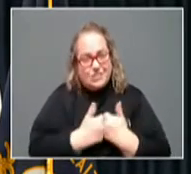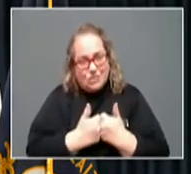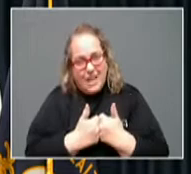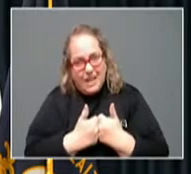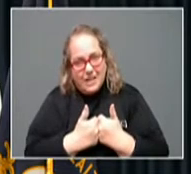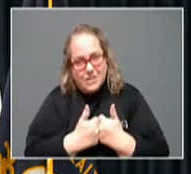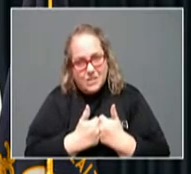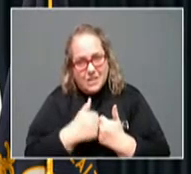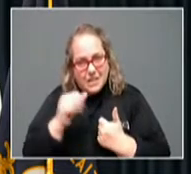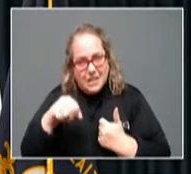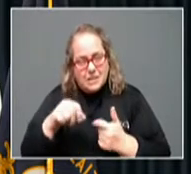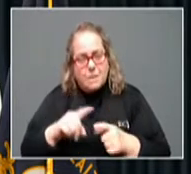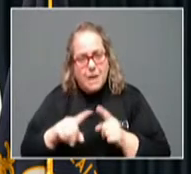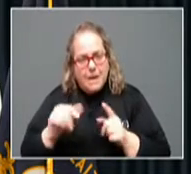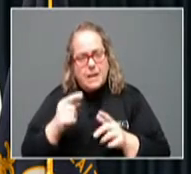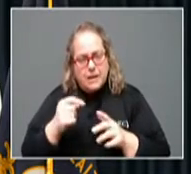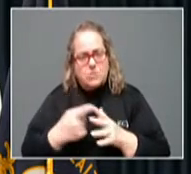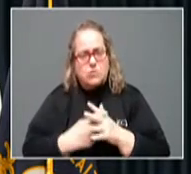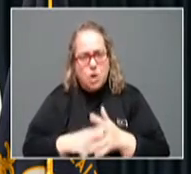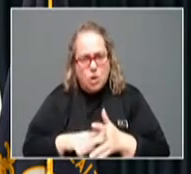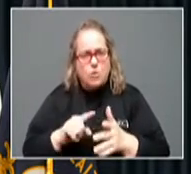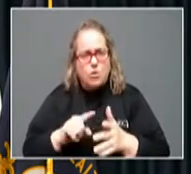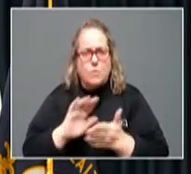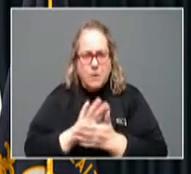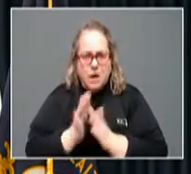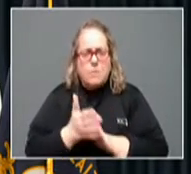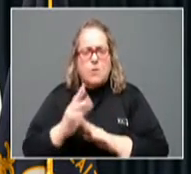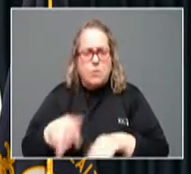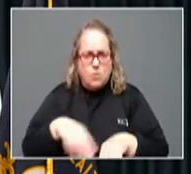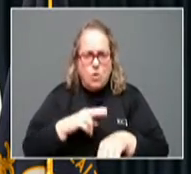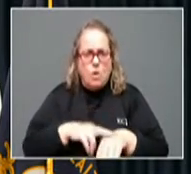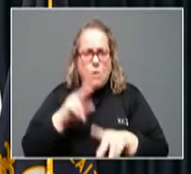to become the norm on the, on the personal responsibility when you test